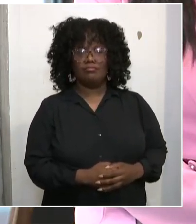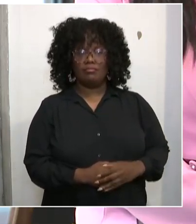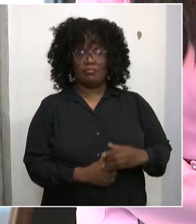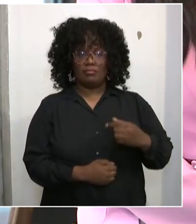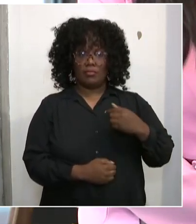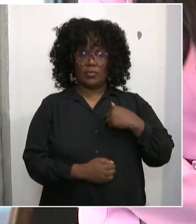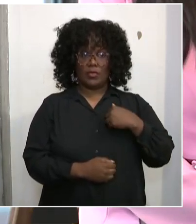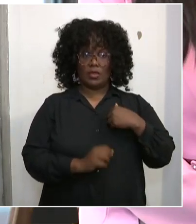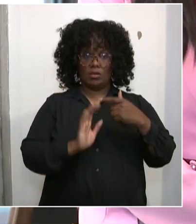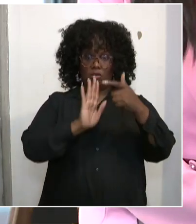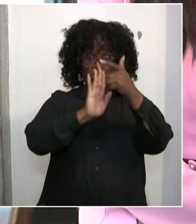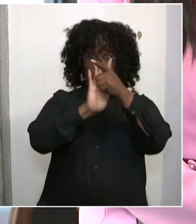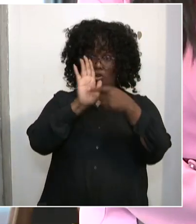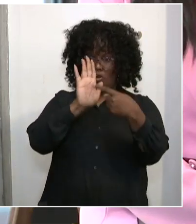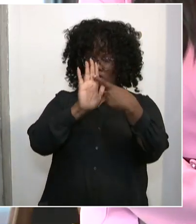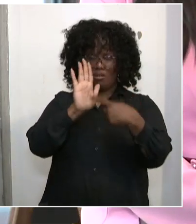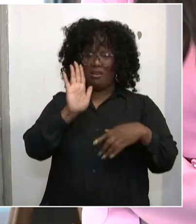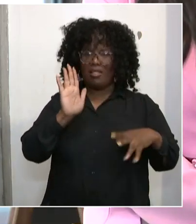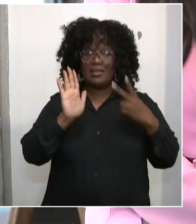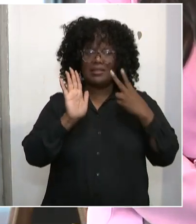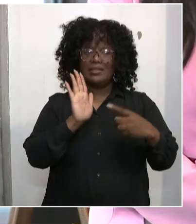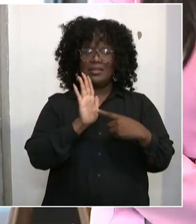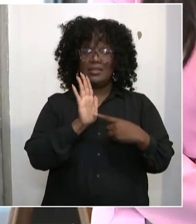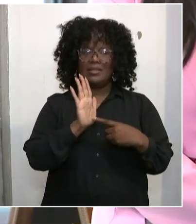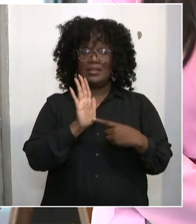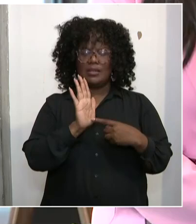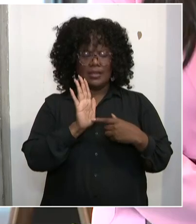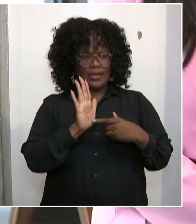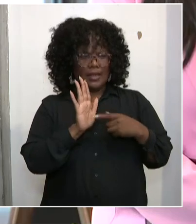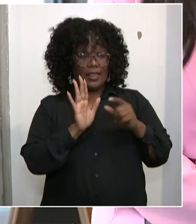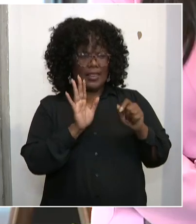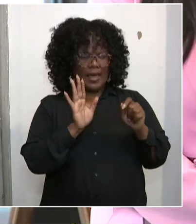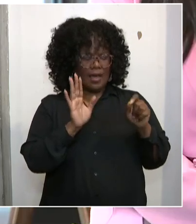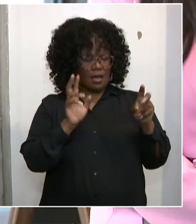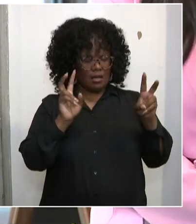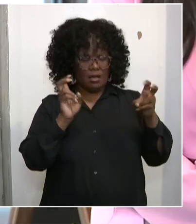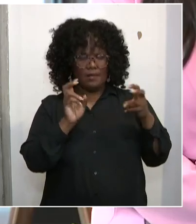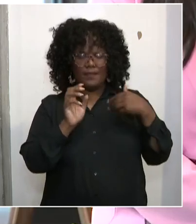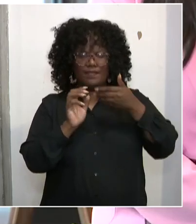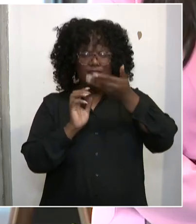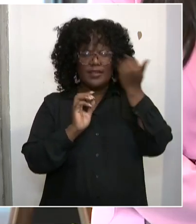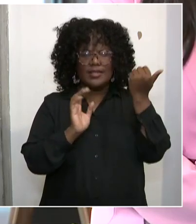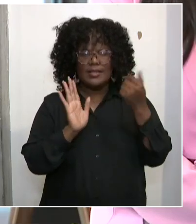Uh, I, I forget what the total name um of the bill is, um, but it is